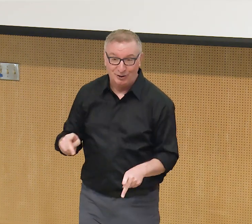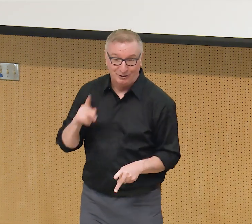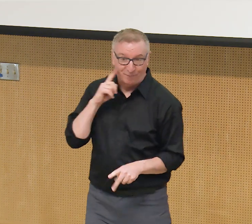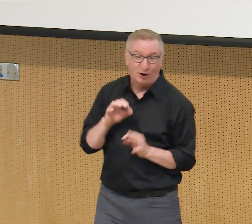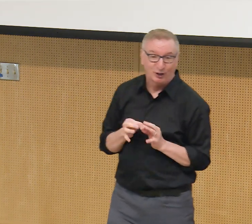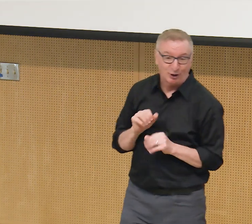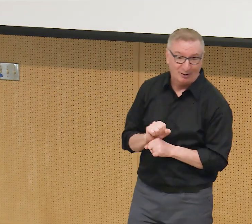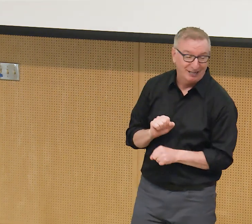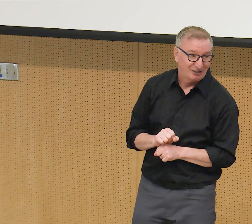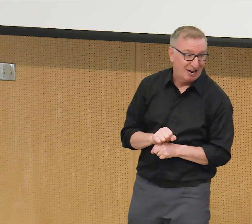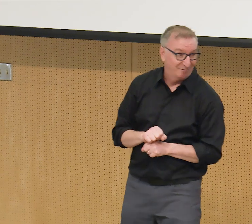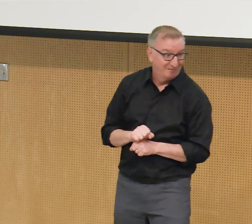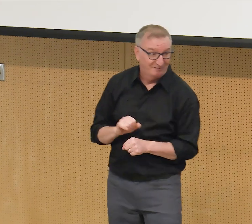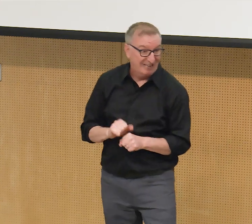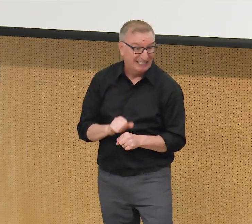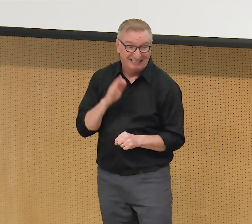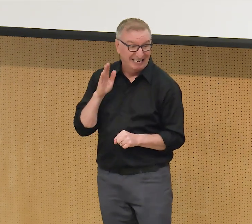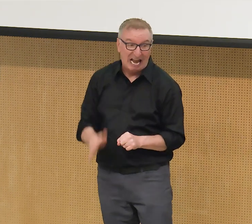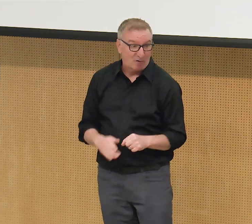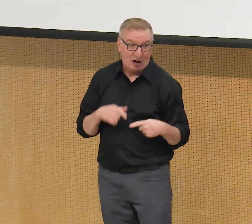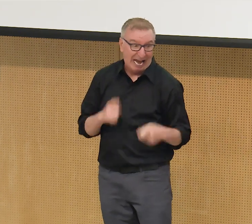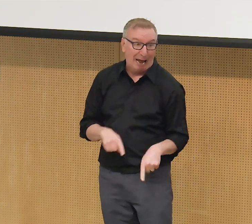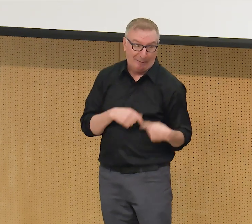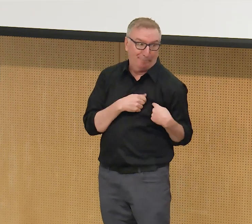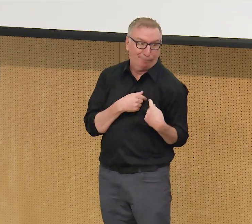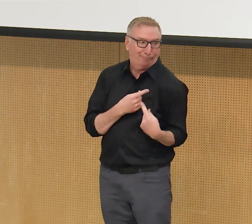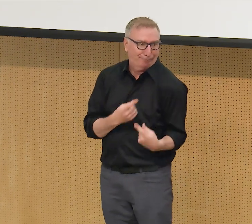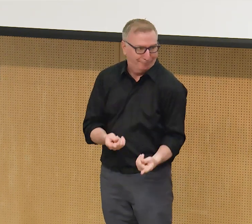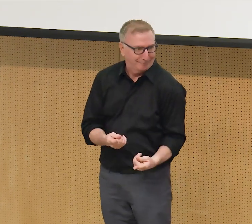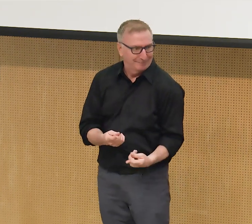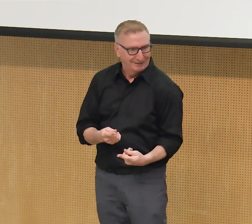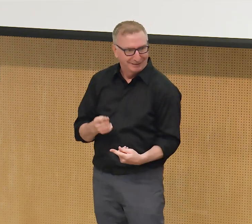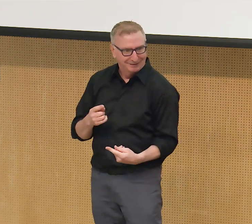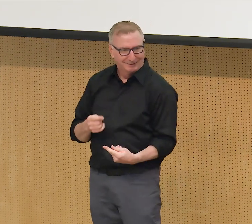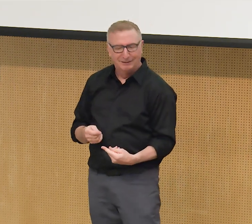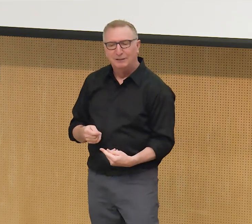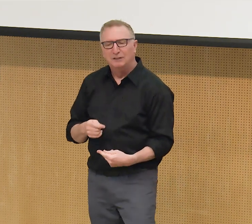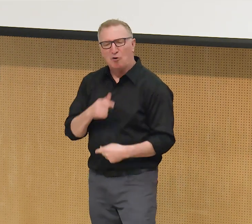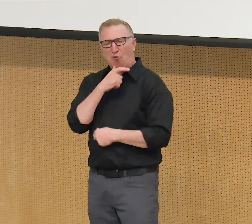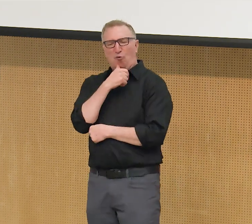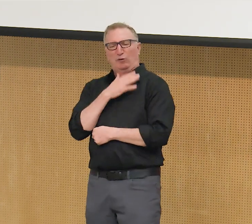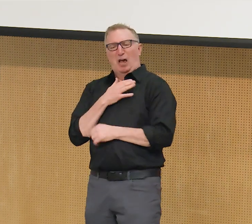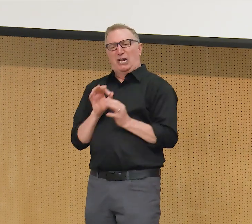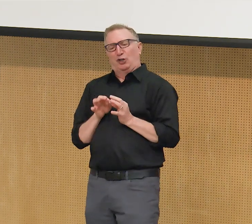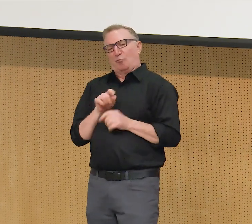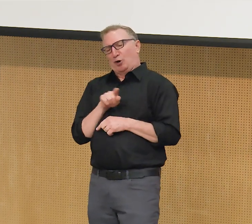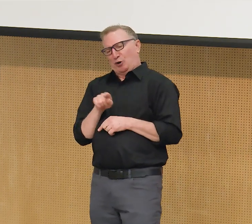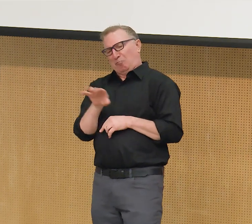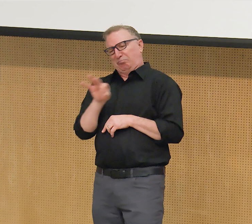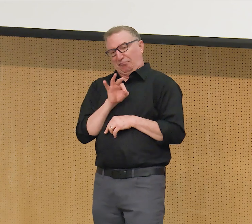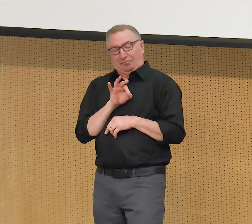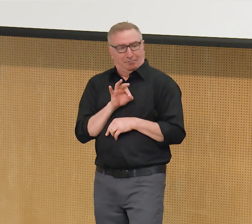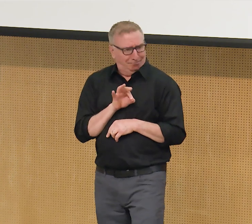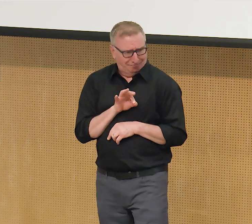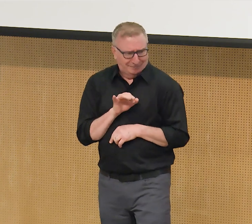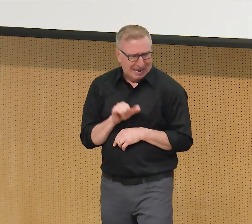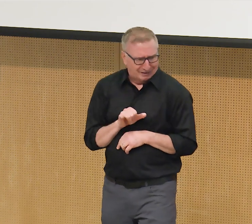He was interview-- he interviewed me and it was the first time that as an interpreter I'd ever been interviewed by a Deaf person.